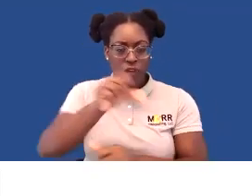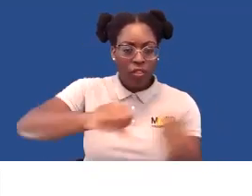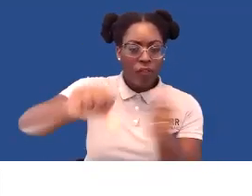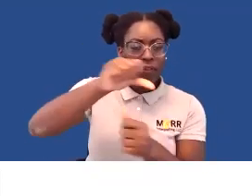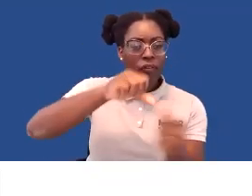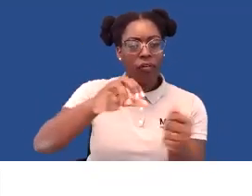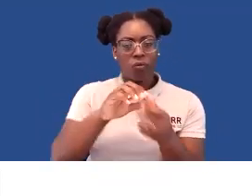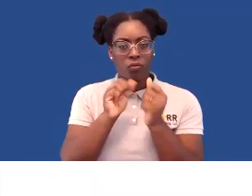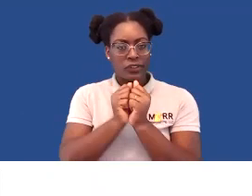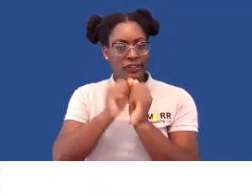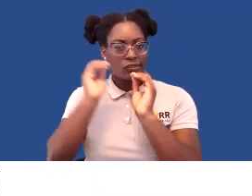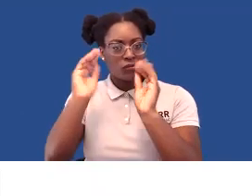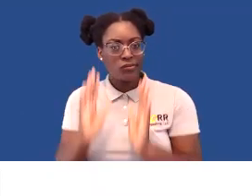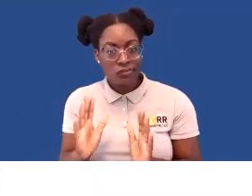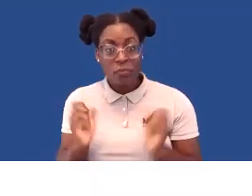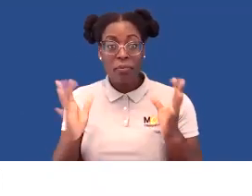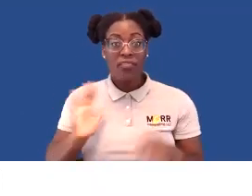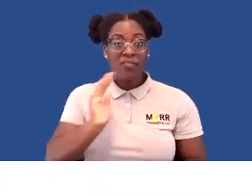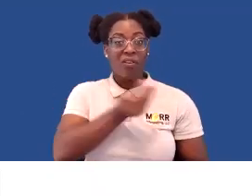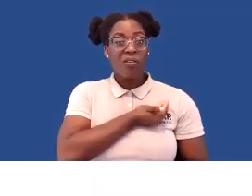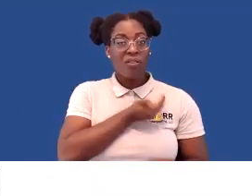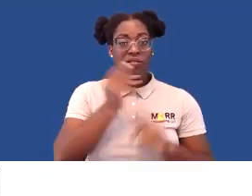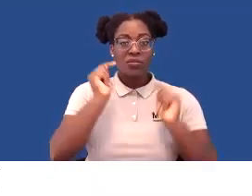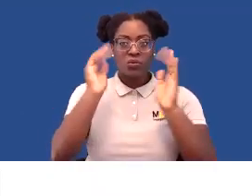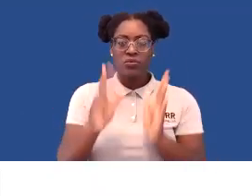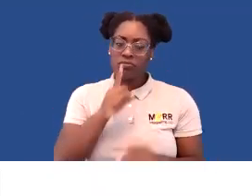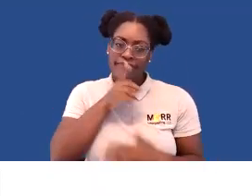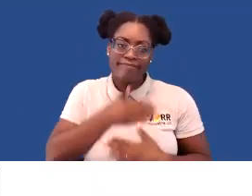that many of our tutors especially enjoy in their work,